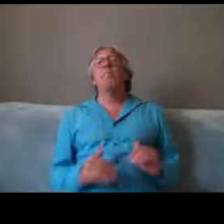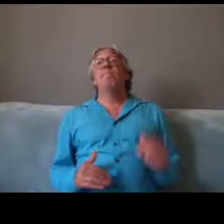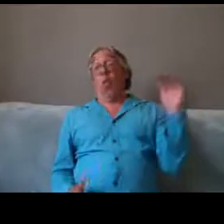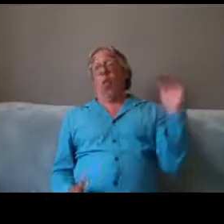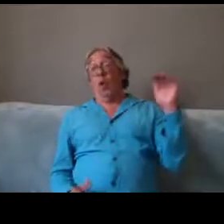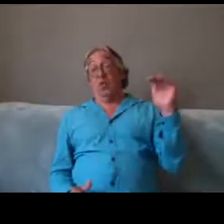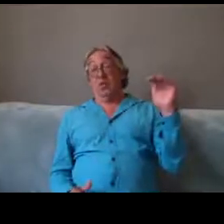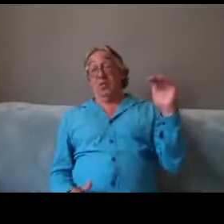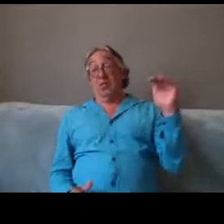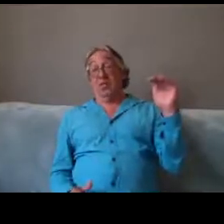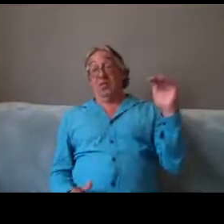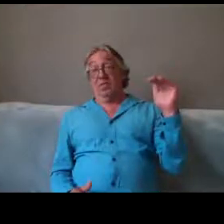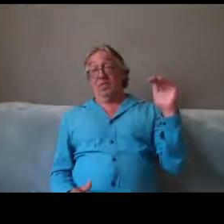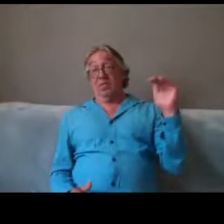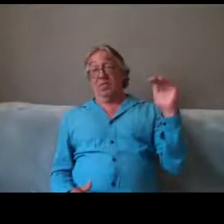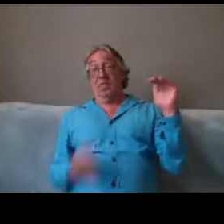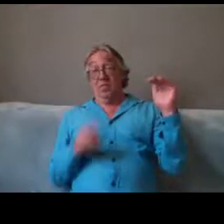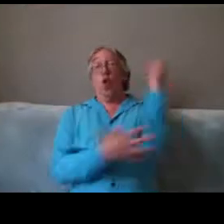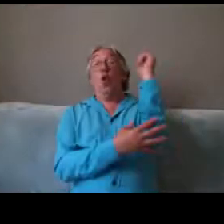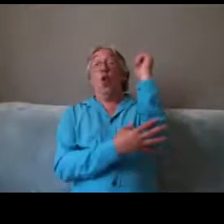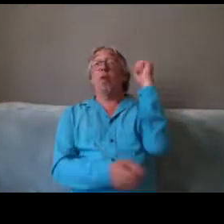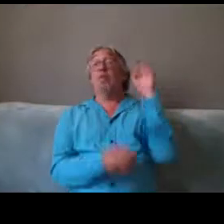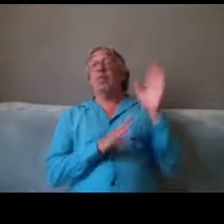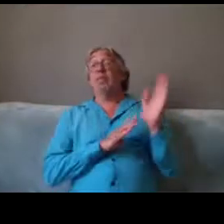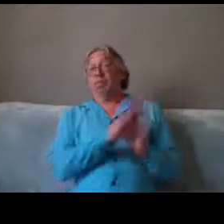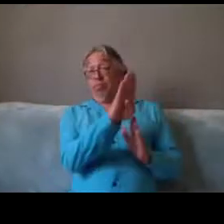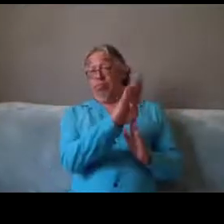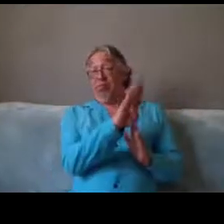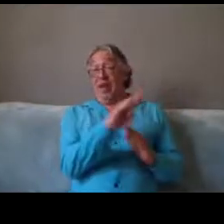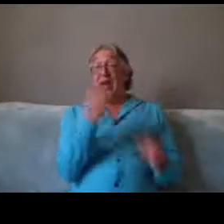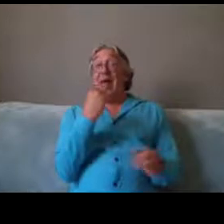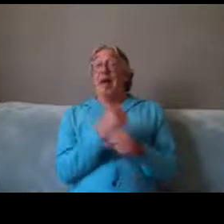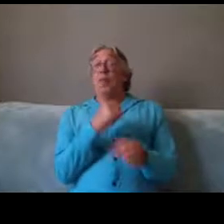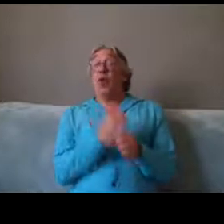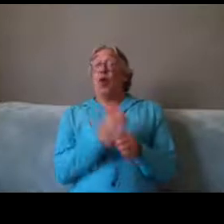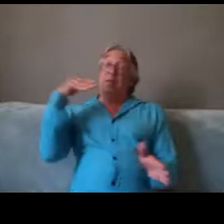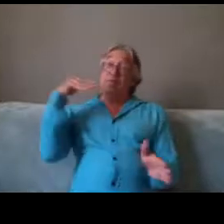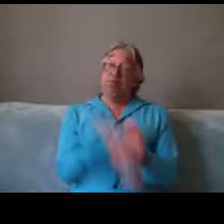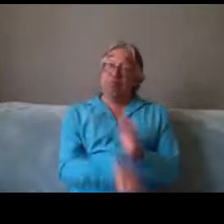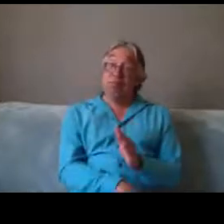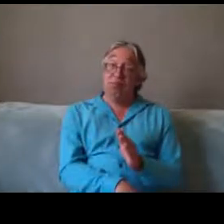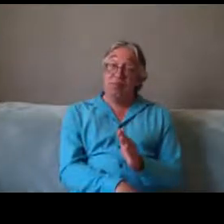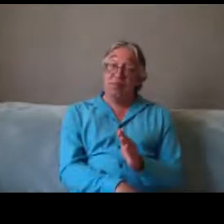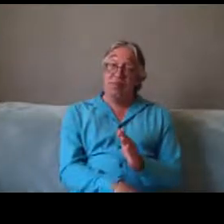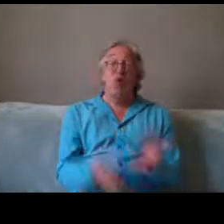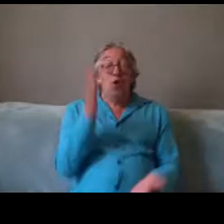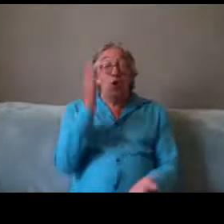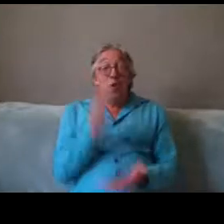Some of the key findings, I have 3 slides. The first key finding is that the information